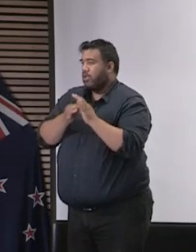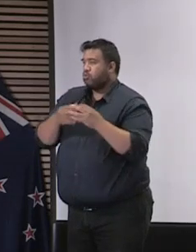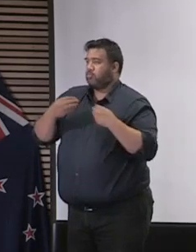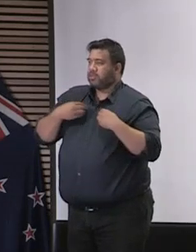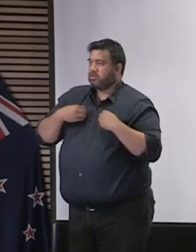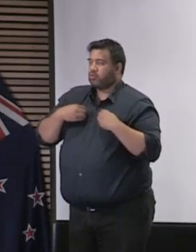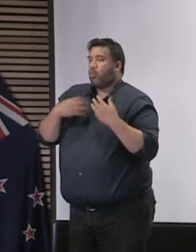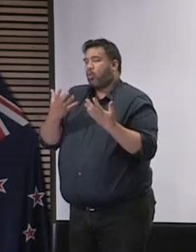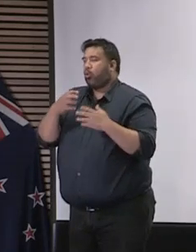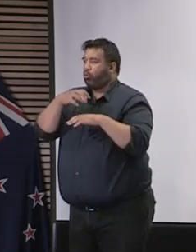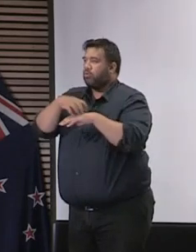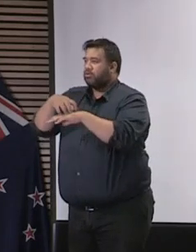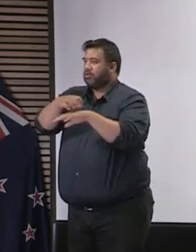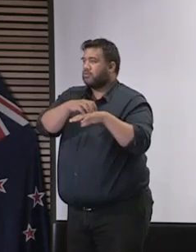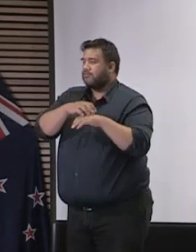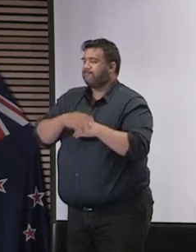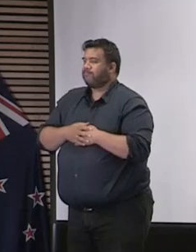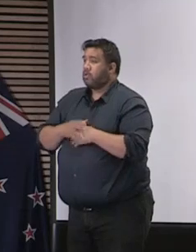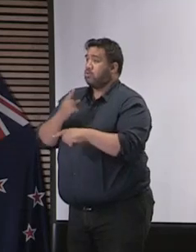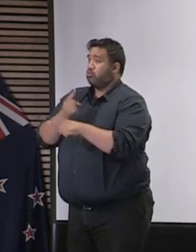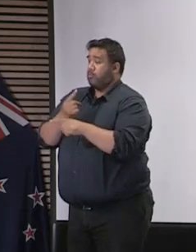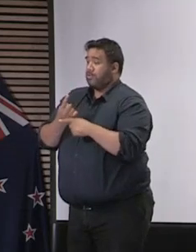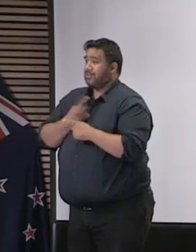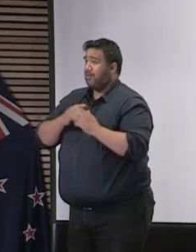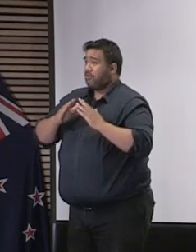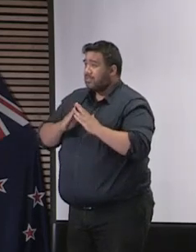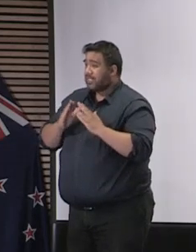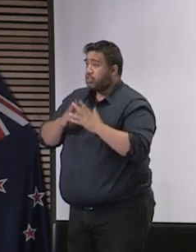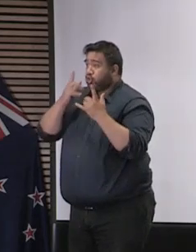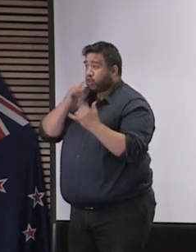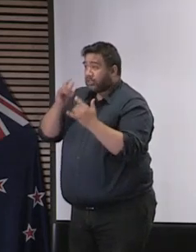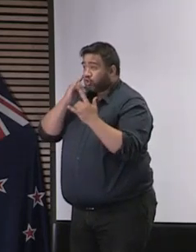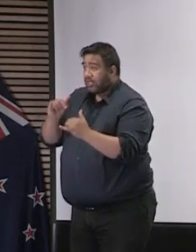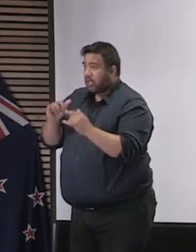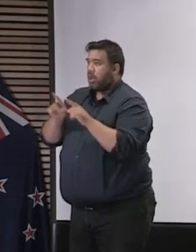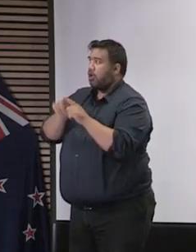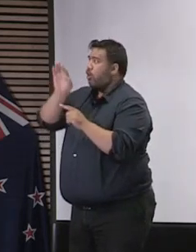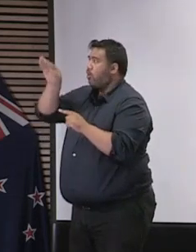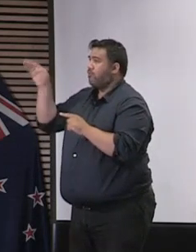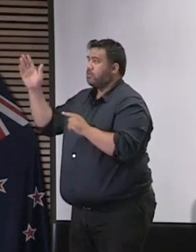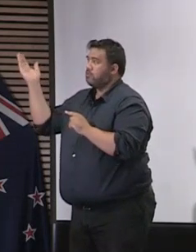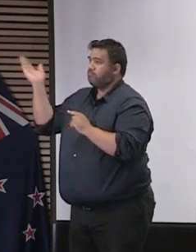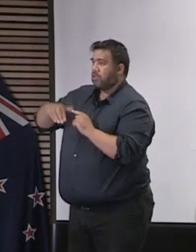those were about businesses or organisations. In relation to